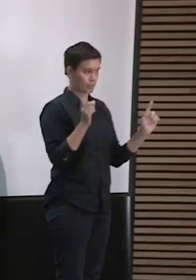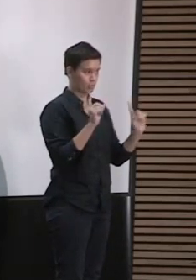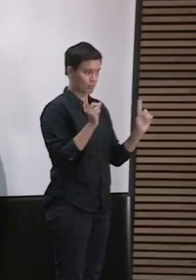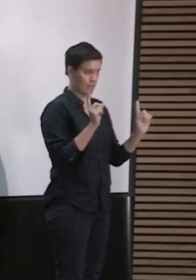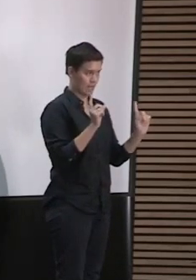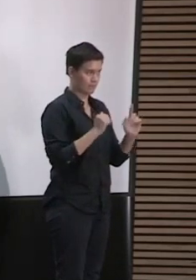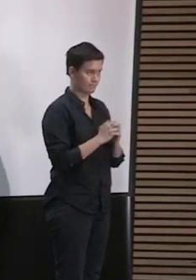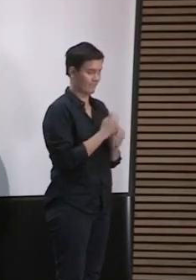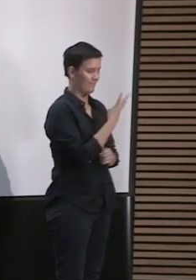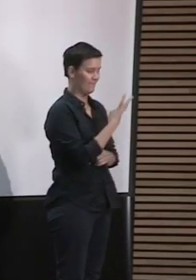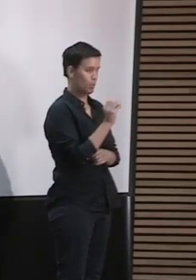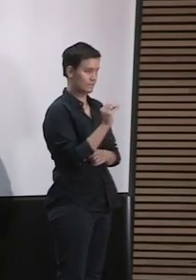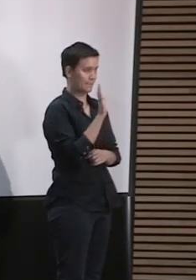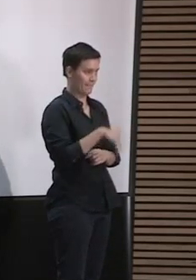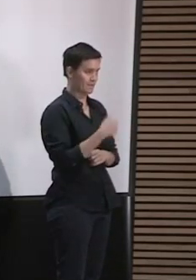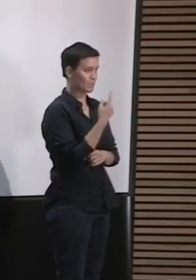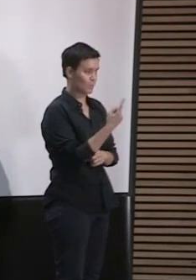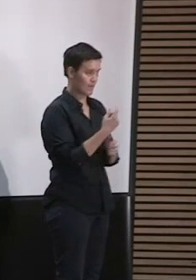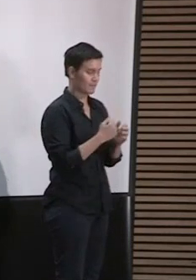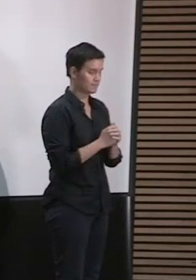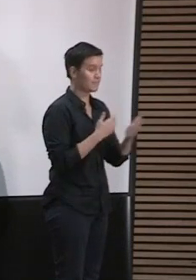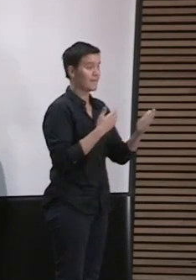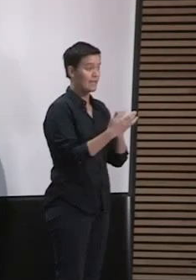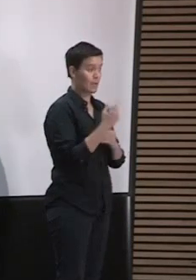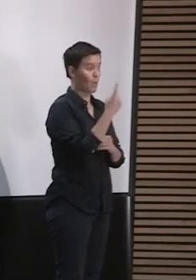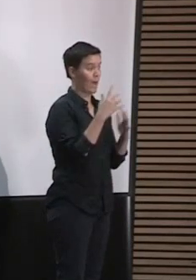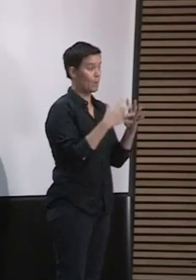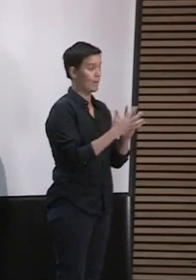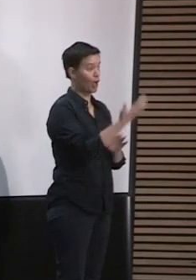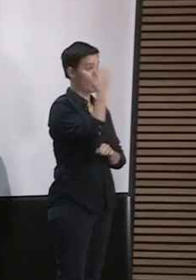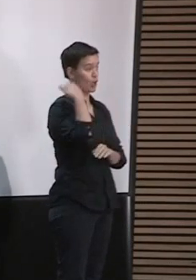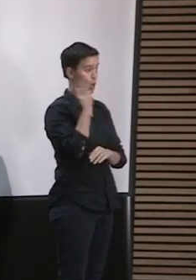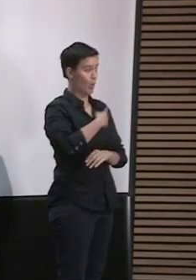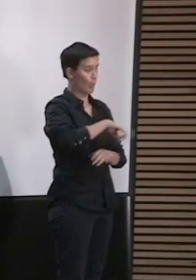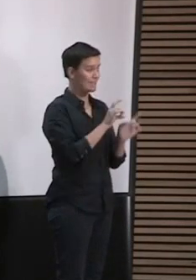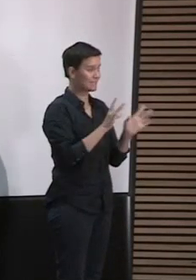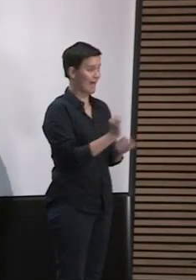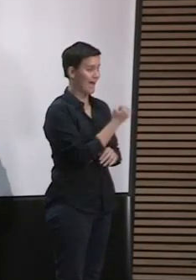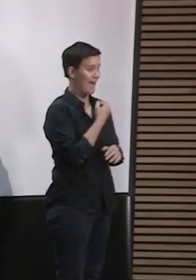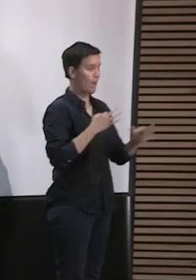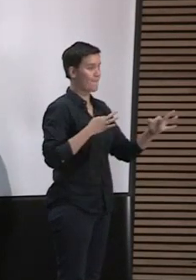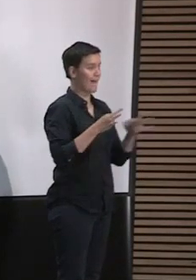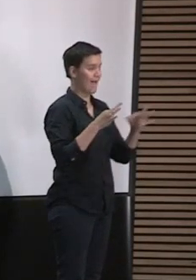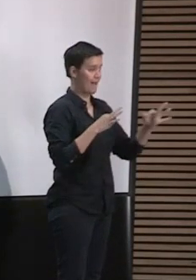try to look to wrap by at least 22, two for one